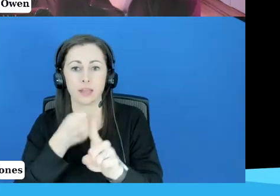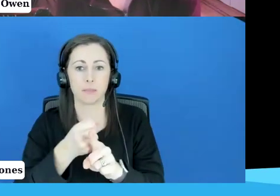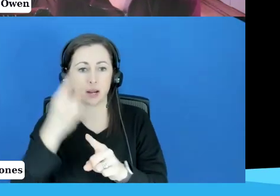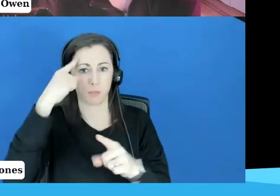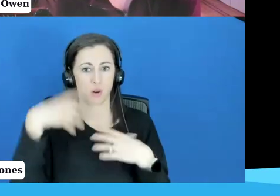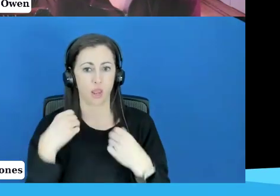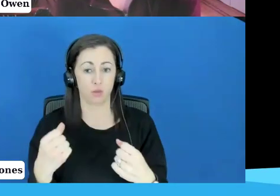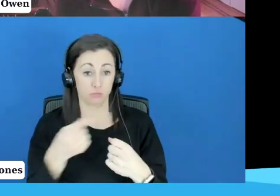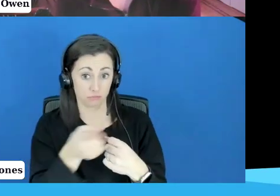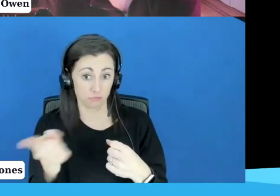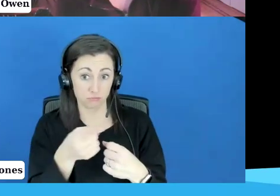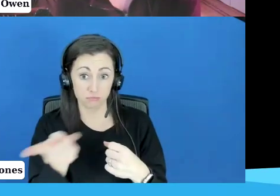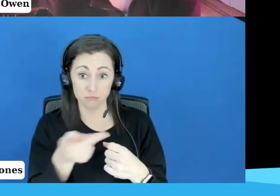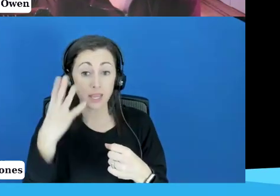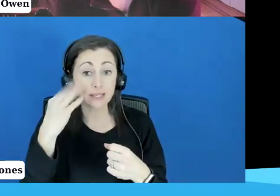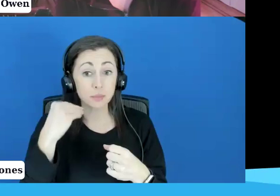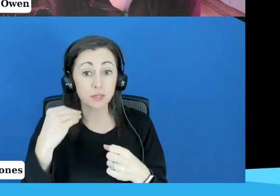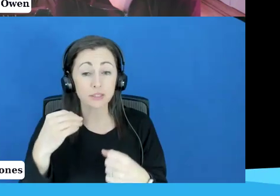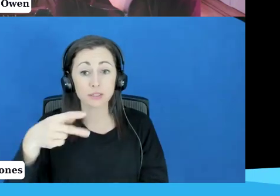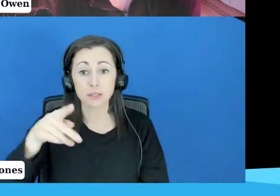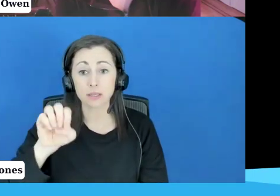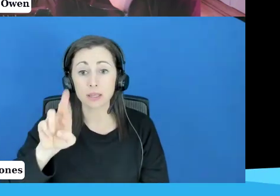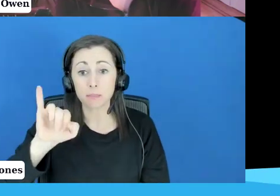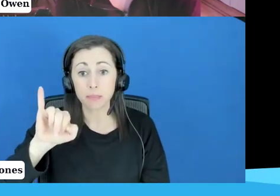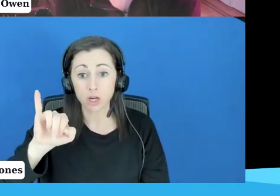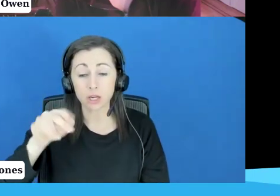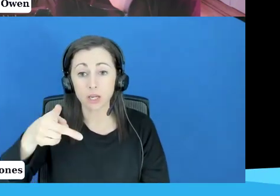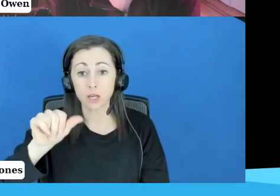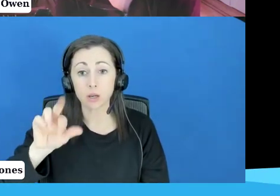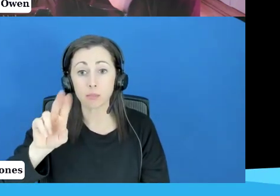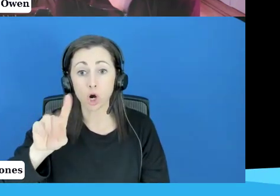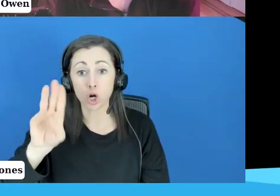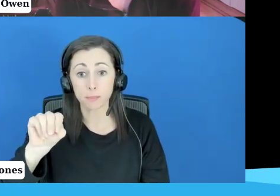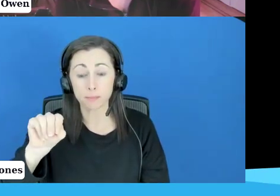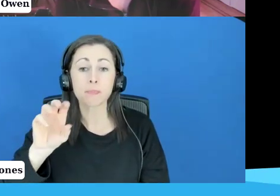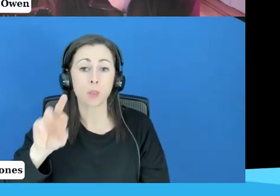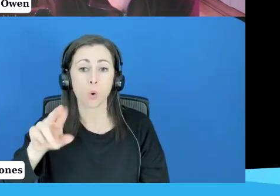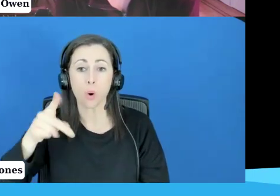Did you experience peripartum or postpartum depression or anxiety?